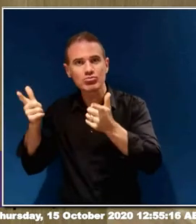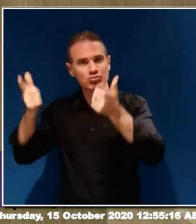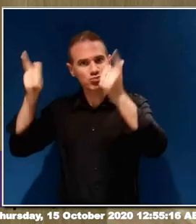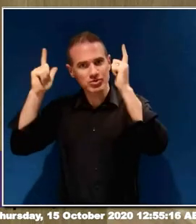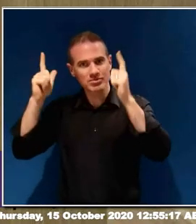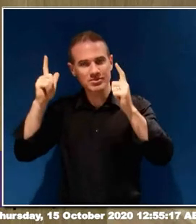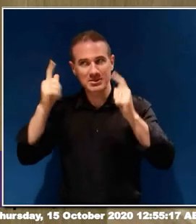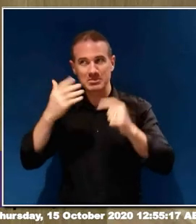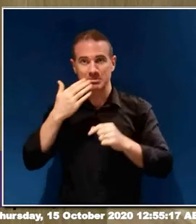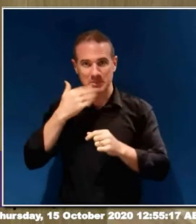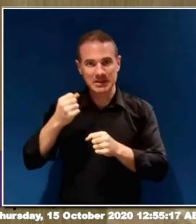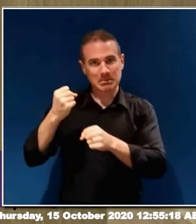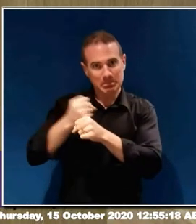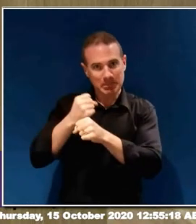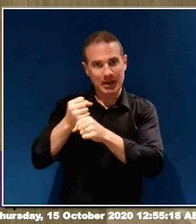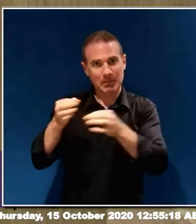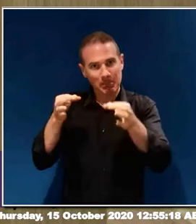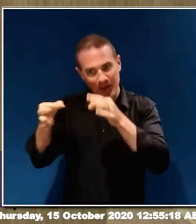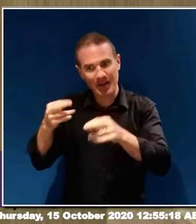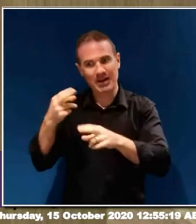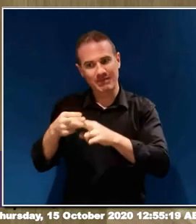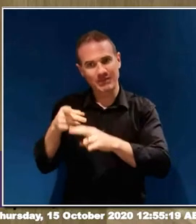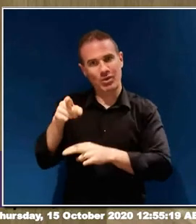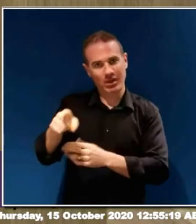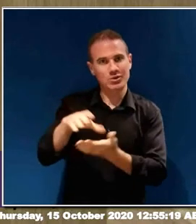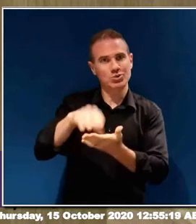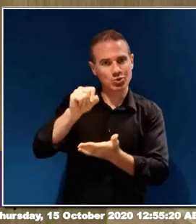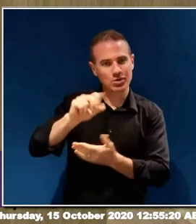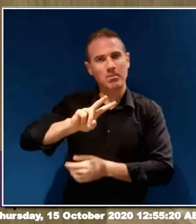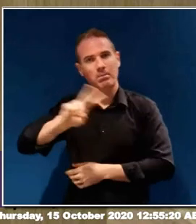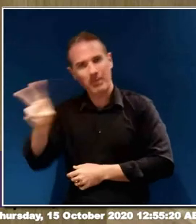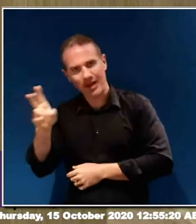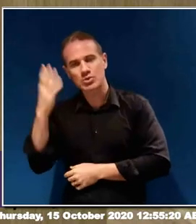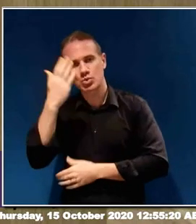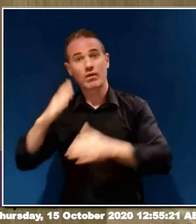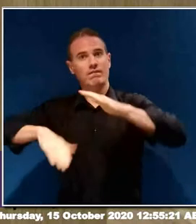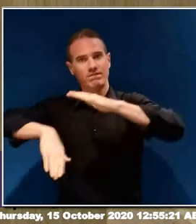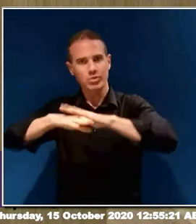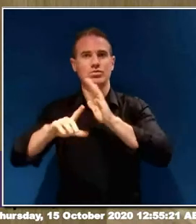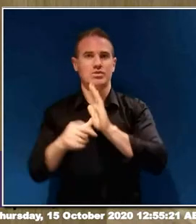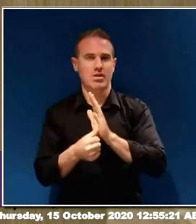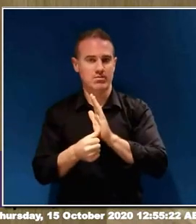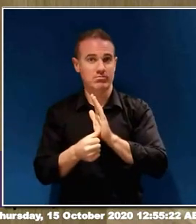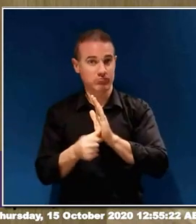Yes. Was that advice sometimes not followed through on, to your knowledge?